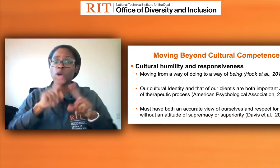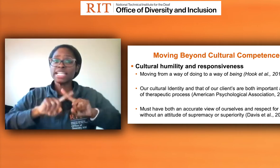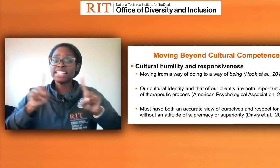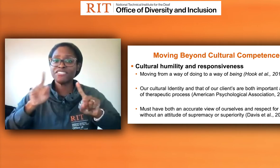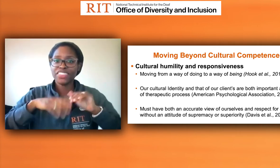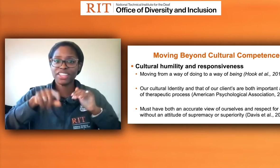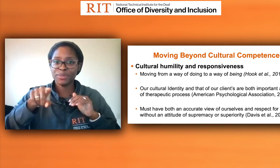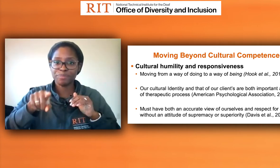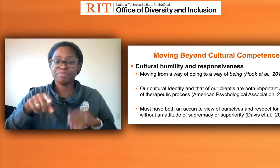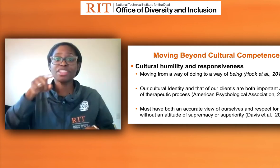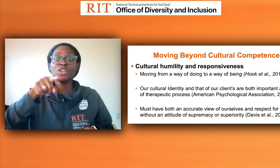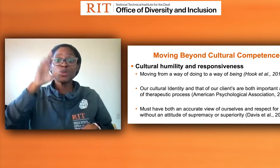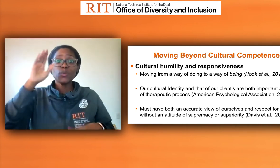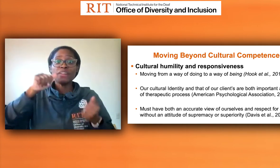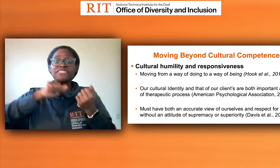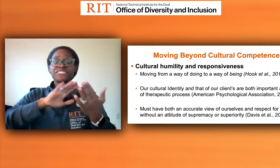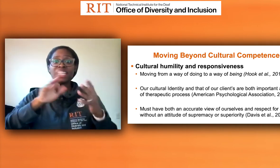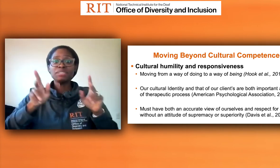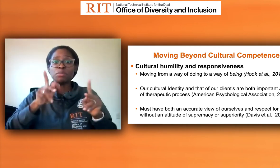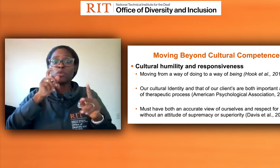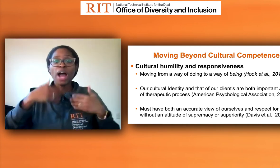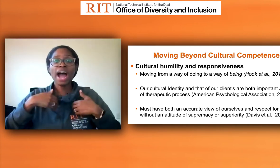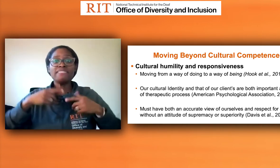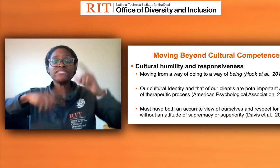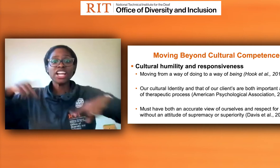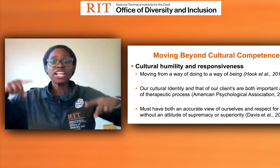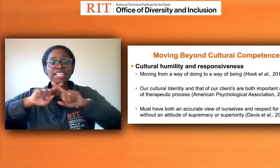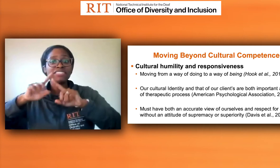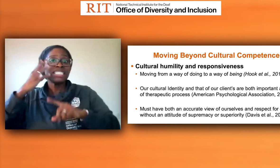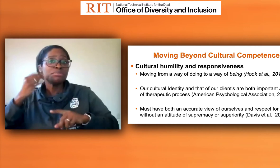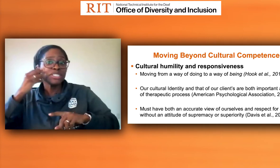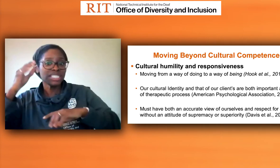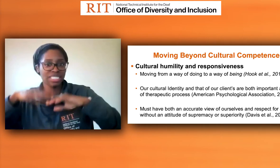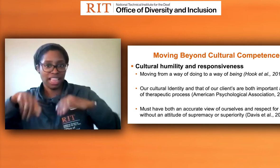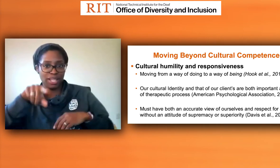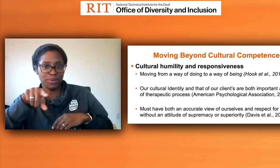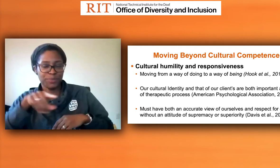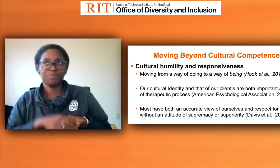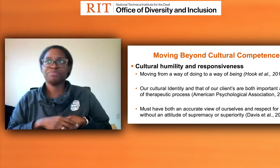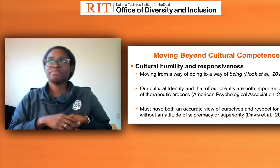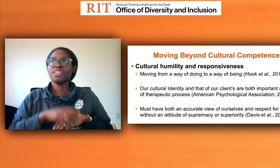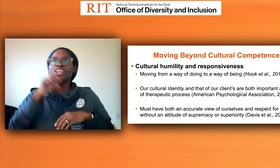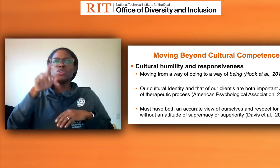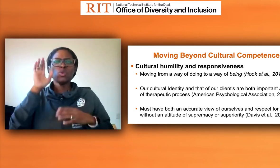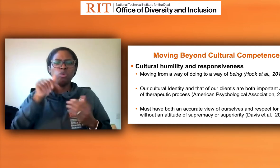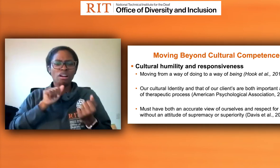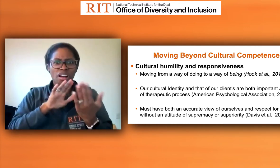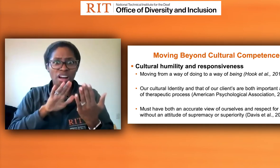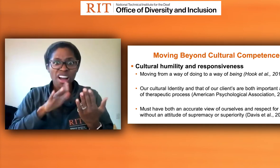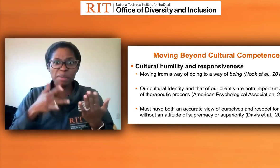individuals that are different than you. You will meet people who have varying experiences, who have differing backgrounds from you.